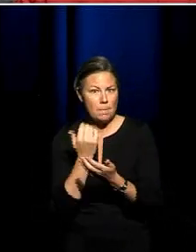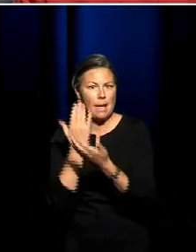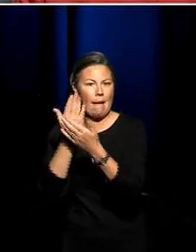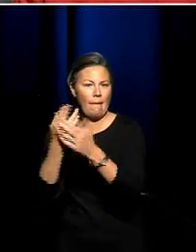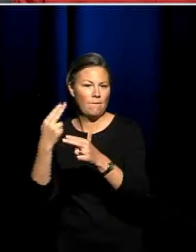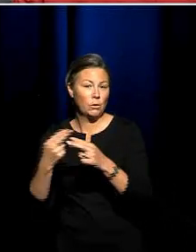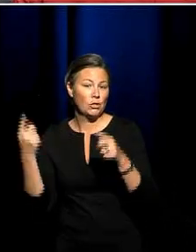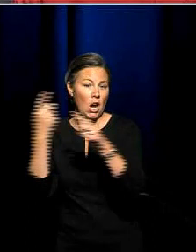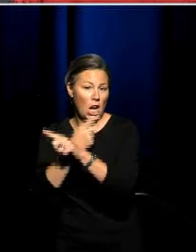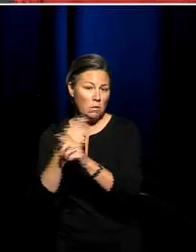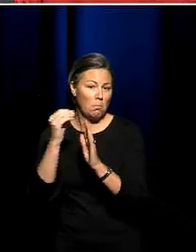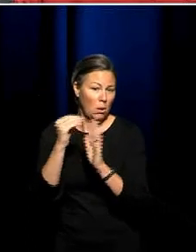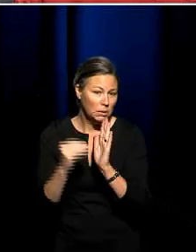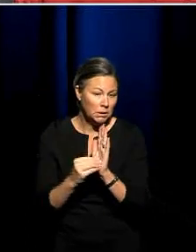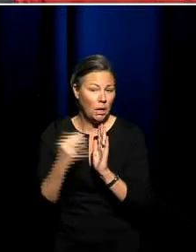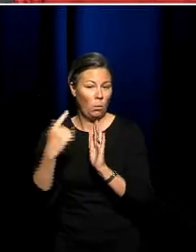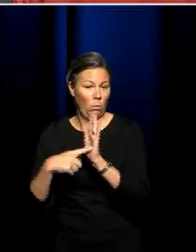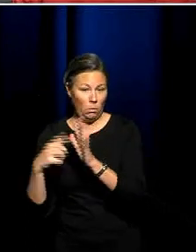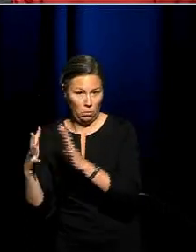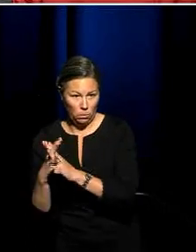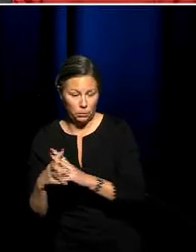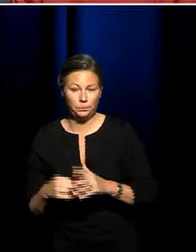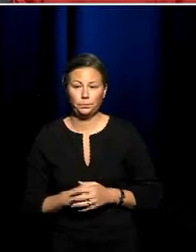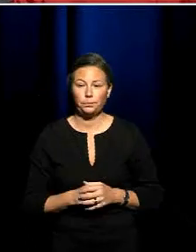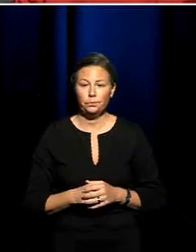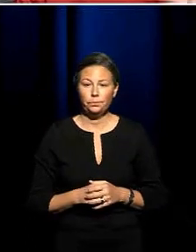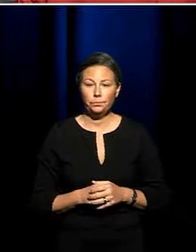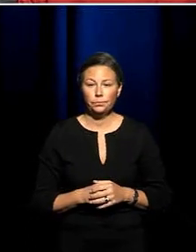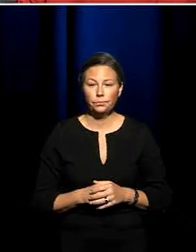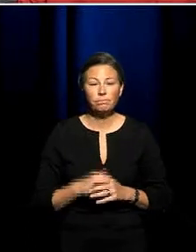story of the Royal Commission. Behind every Royal Commission is a story. Calls